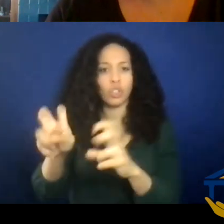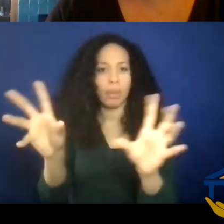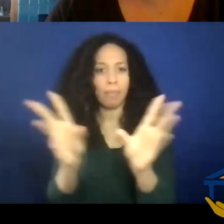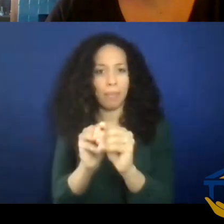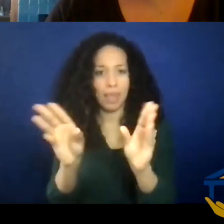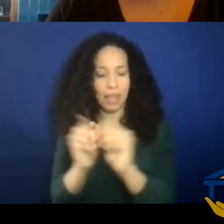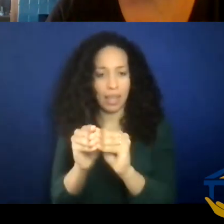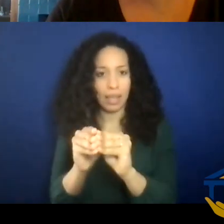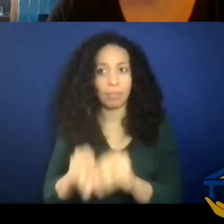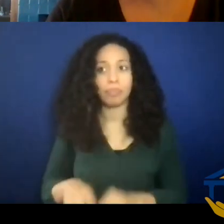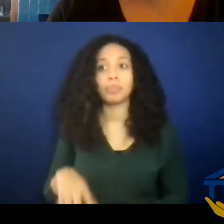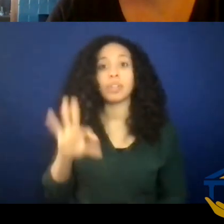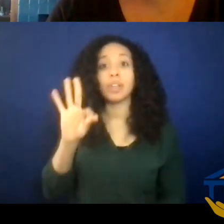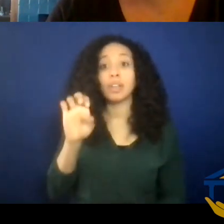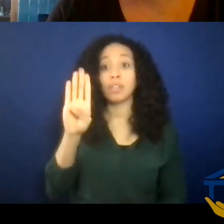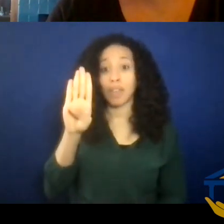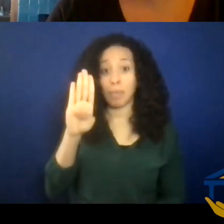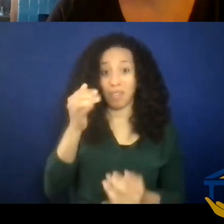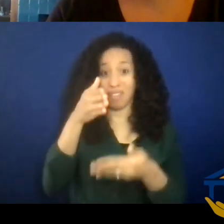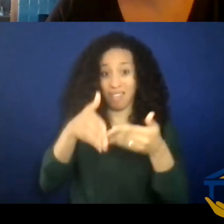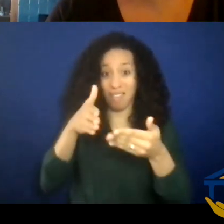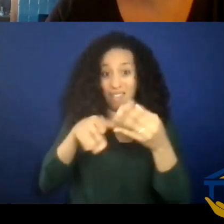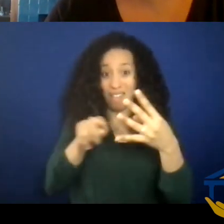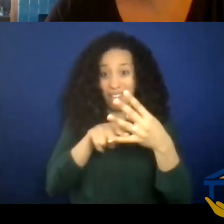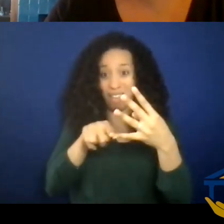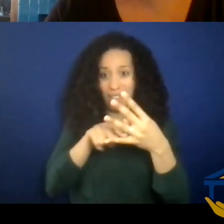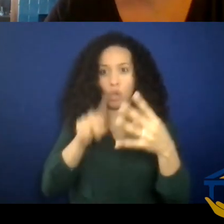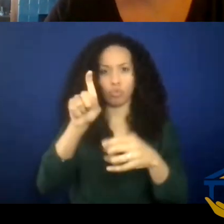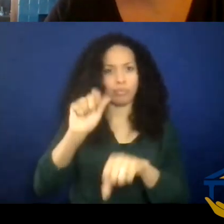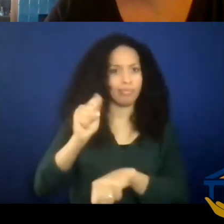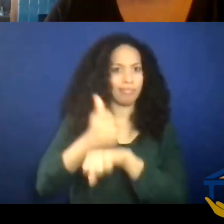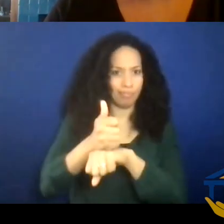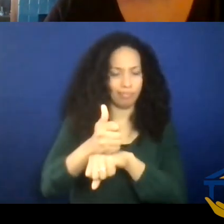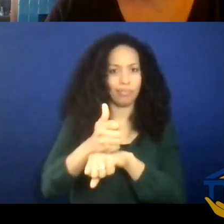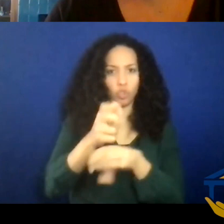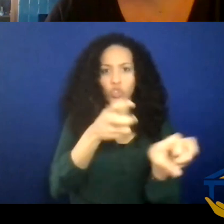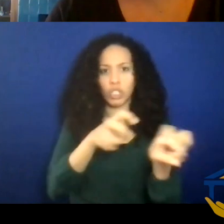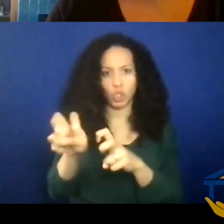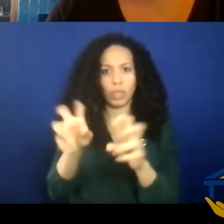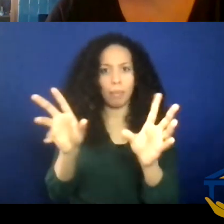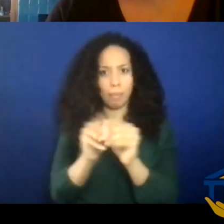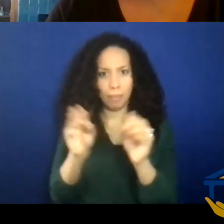you should have that transition meeting. It should be scheduled and you should have it with both your